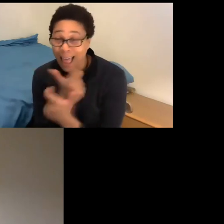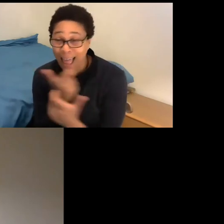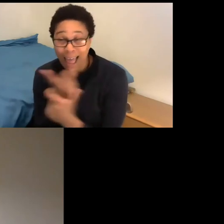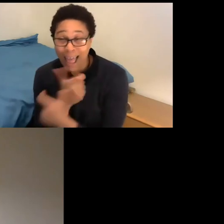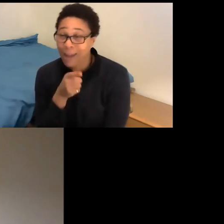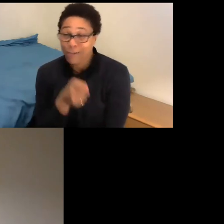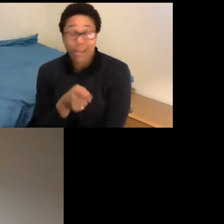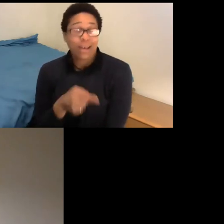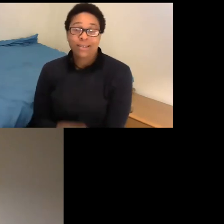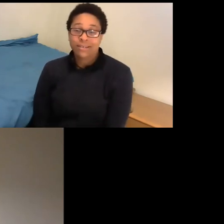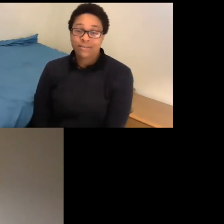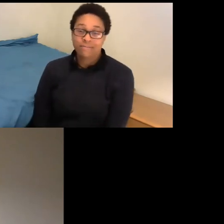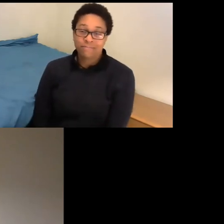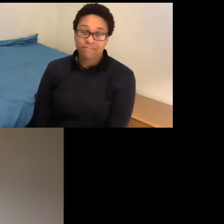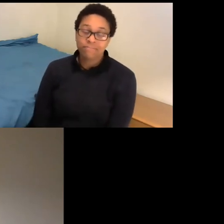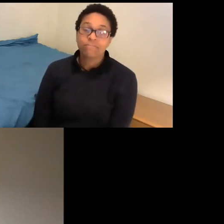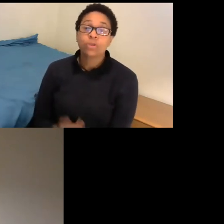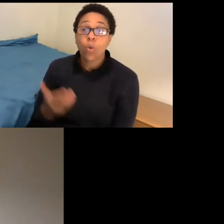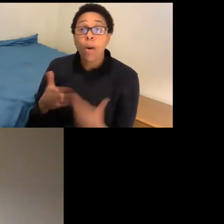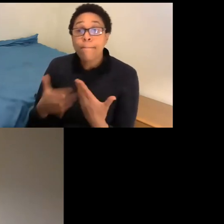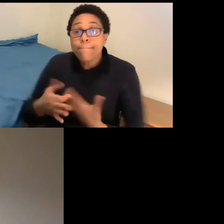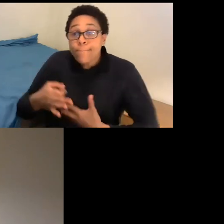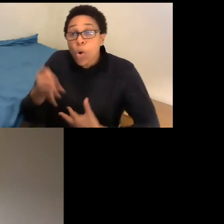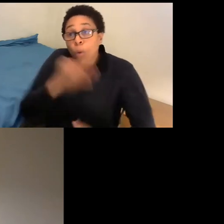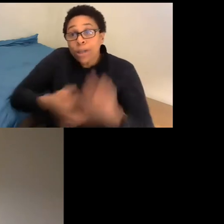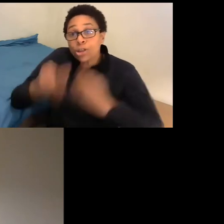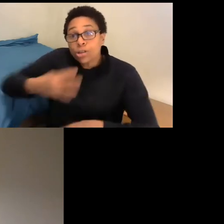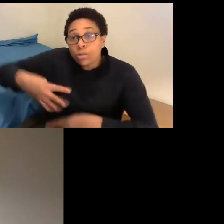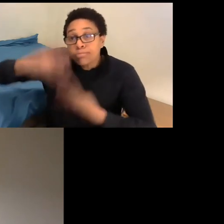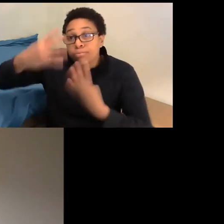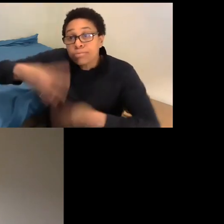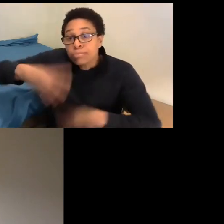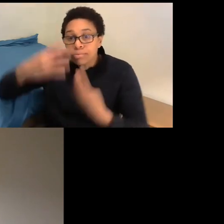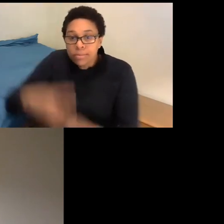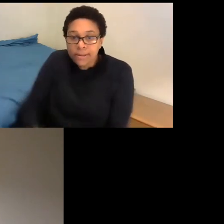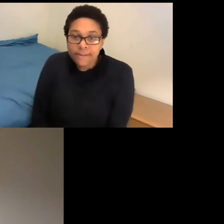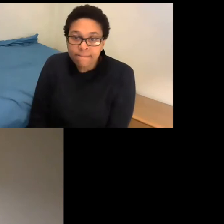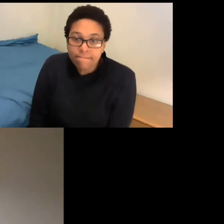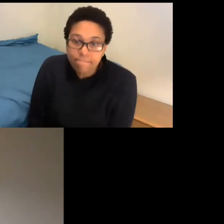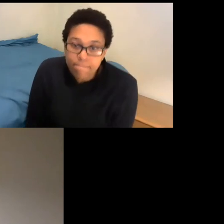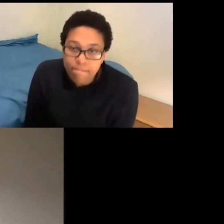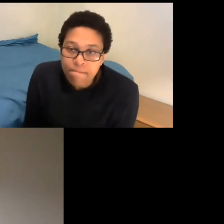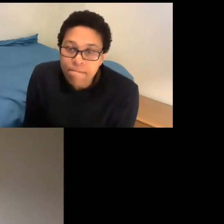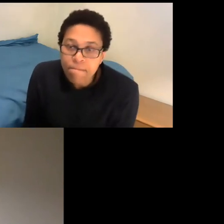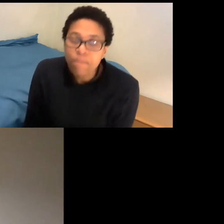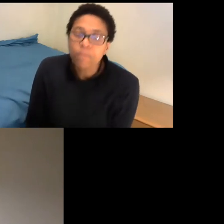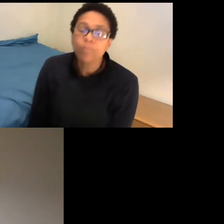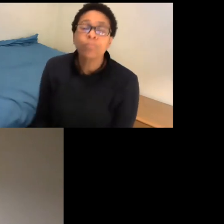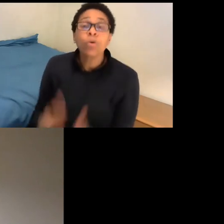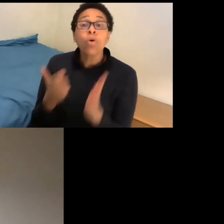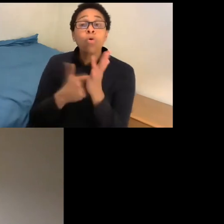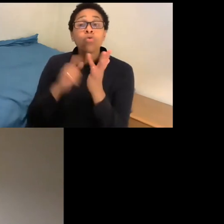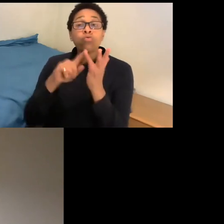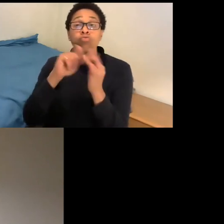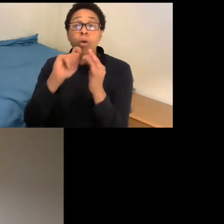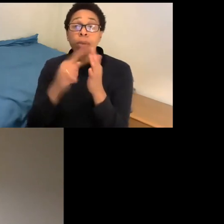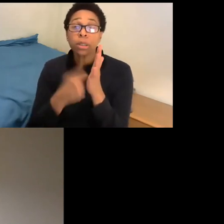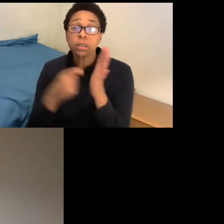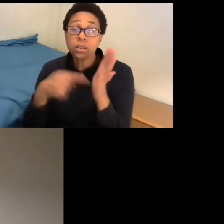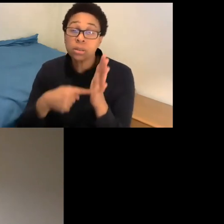Maryanne: Okay, just scrolling up. Okay, so. Oh, so Robert says, 'There was an allusion in the intro to Shannon's